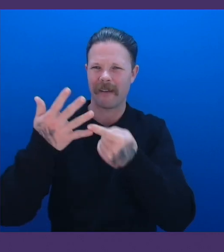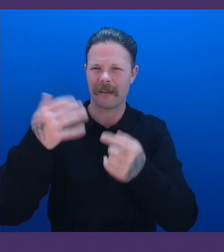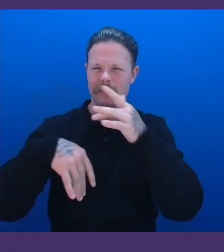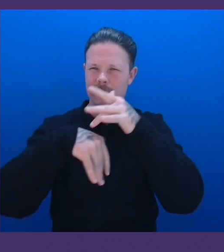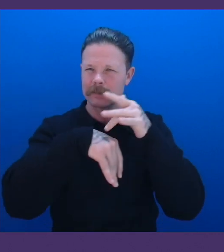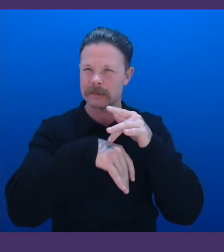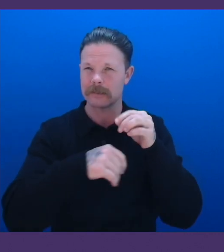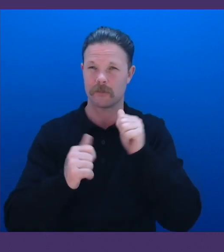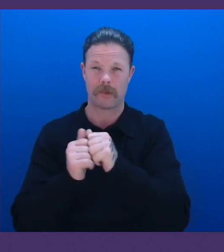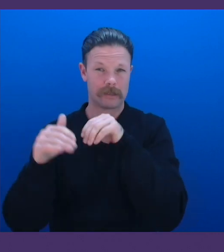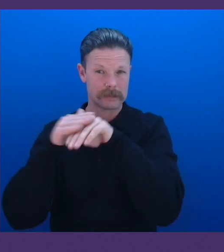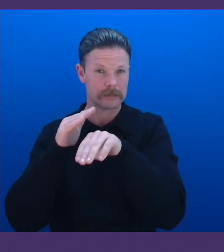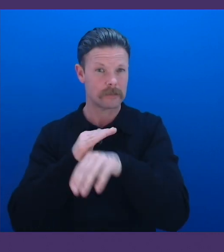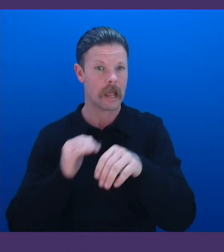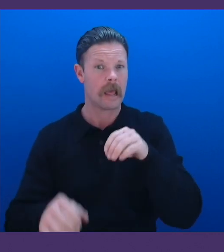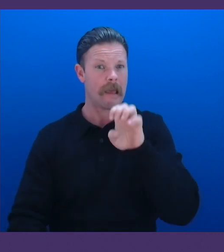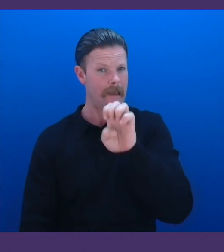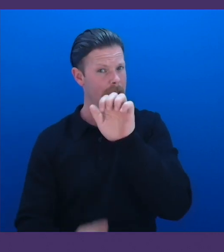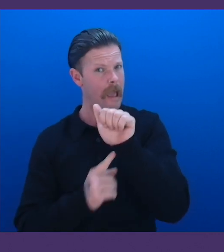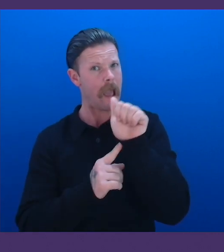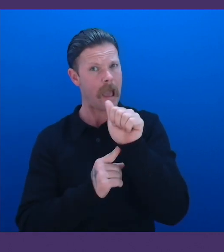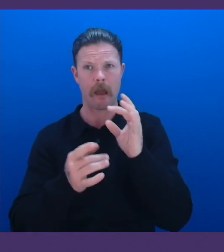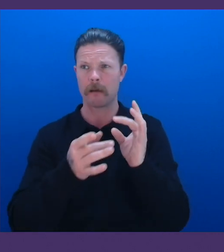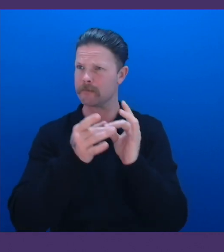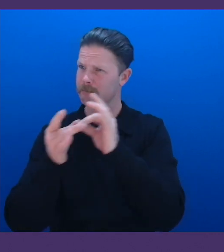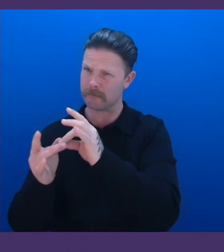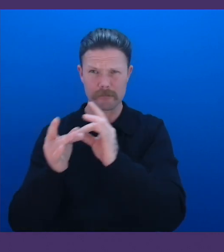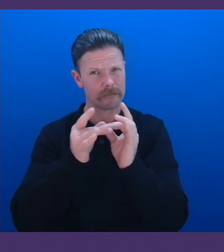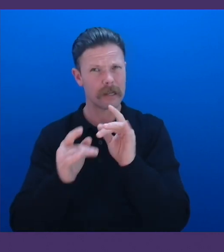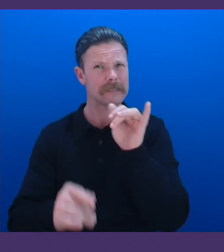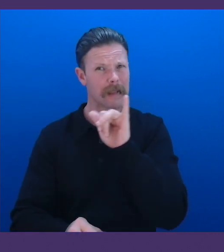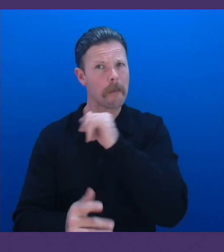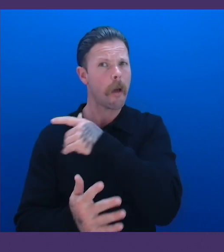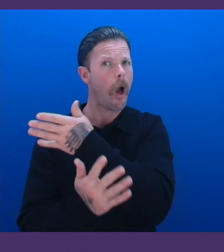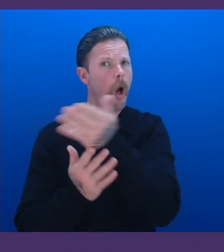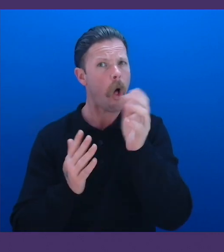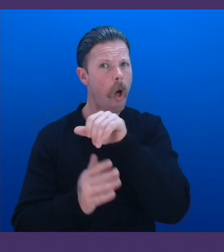in light of all these other accessibility laws, is it really a big deal?